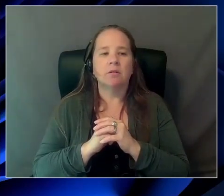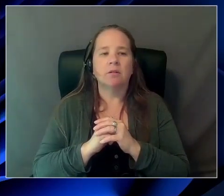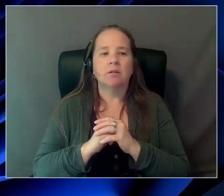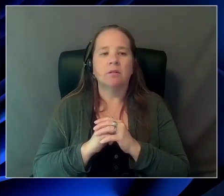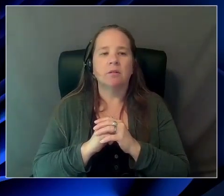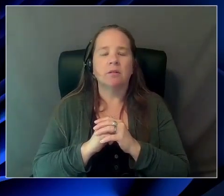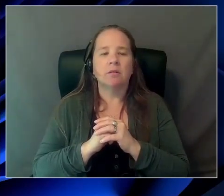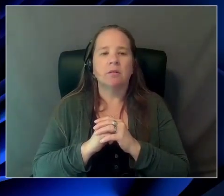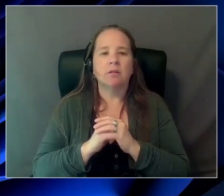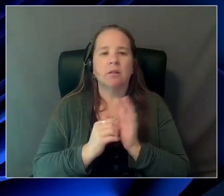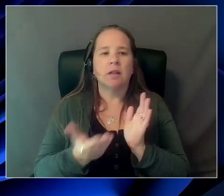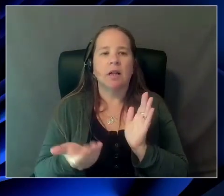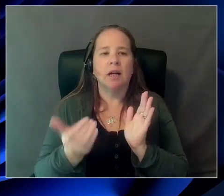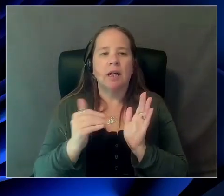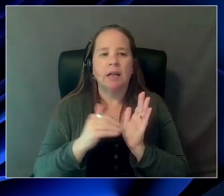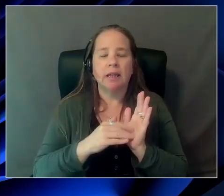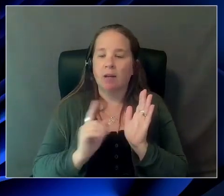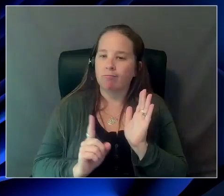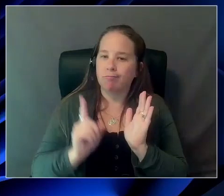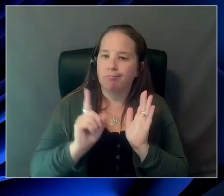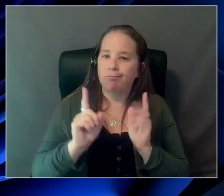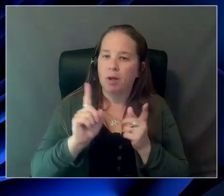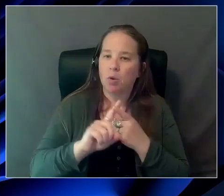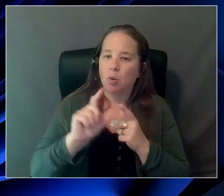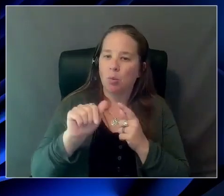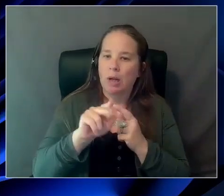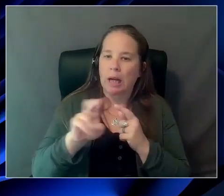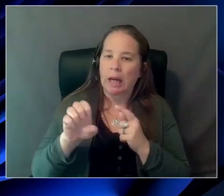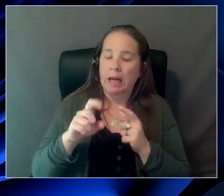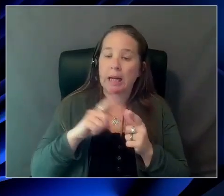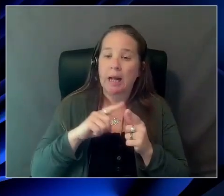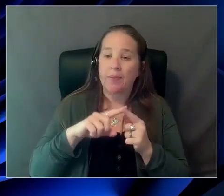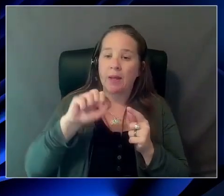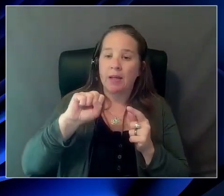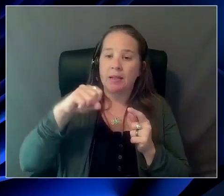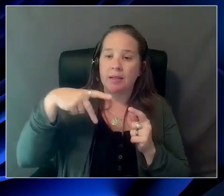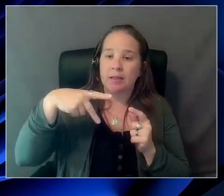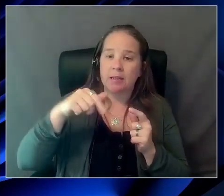so again, I arrowed to Ann Taylor going to press space and it will jump you into the message list.